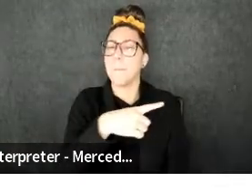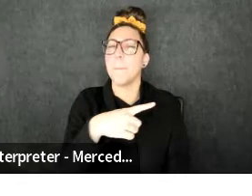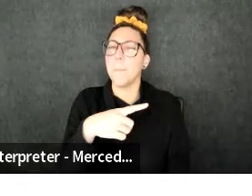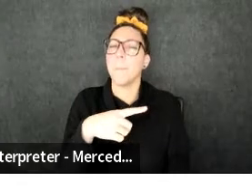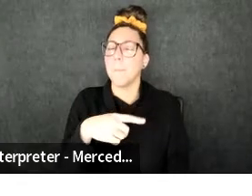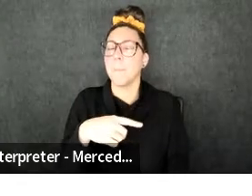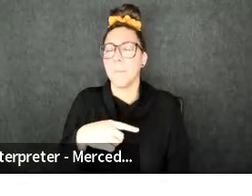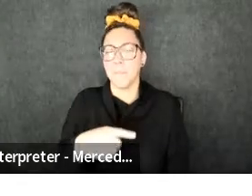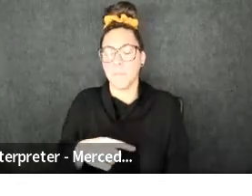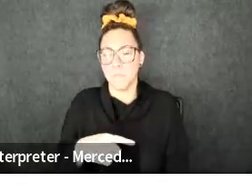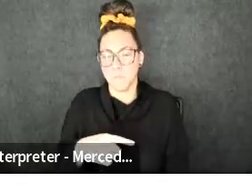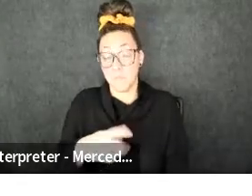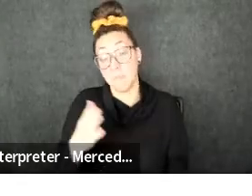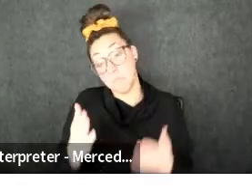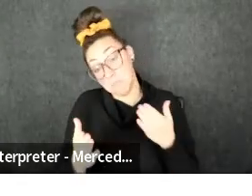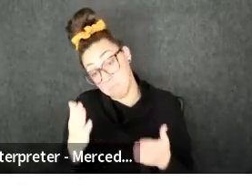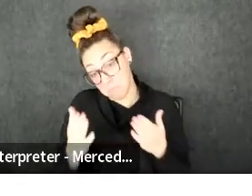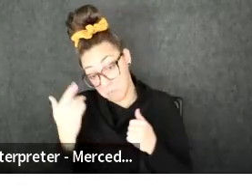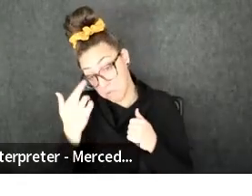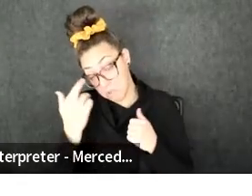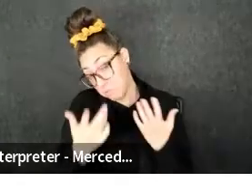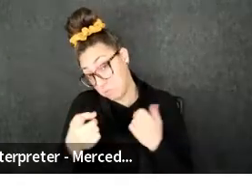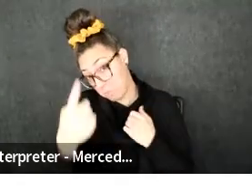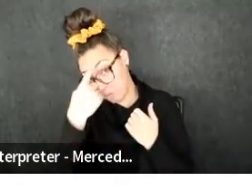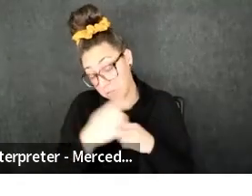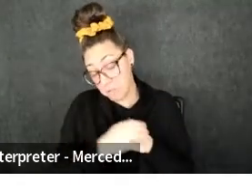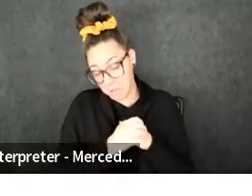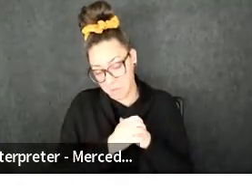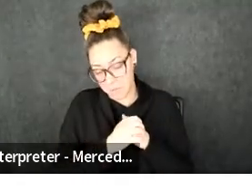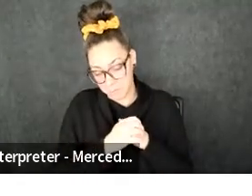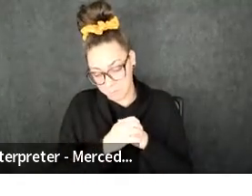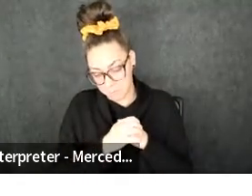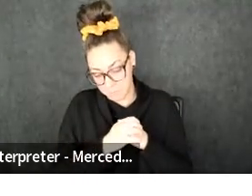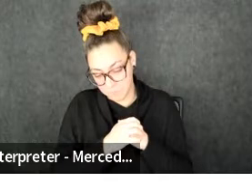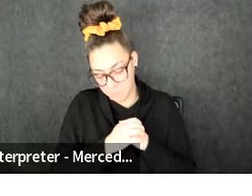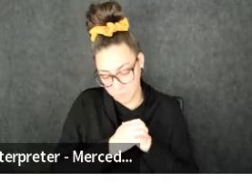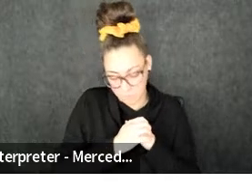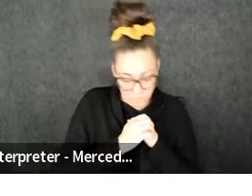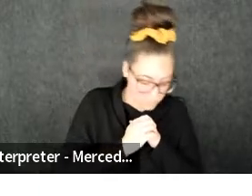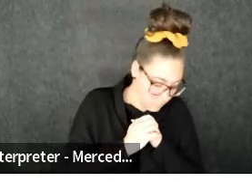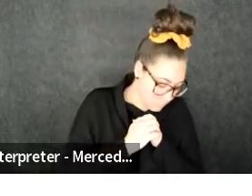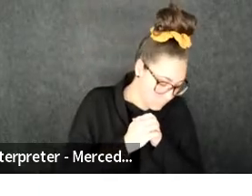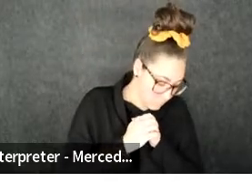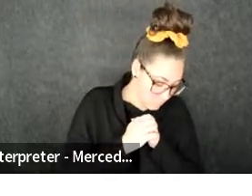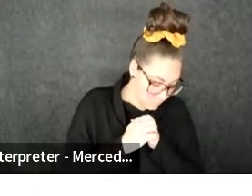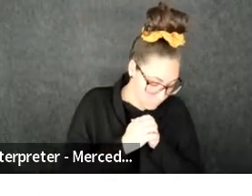and it made me realize or think about, you know, another about, you know, the the bases needs of the students,